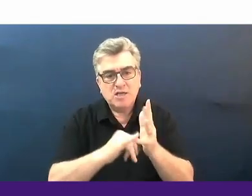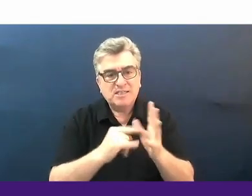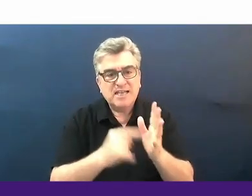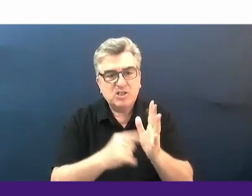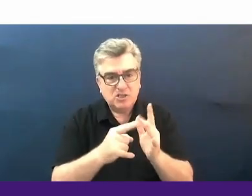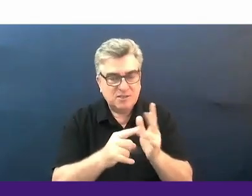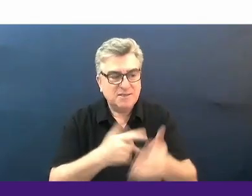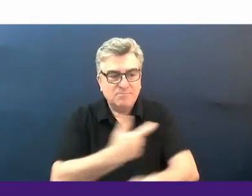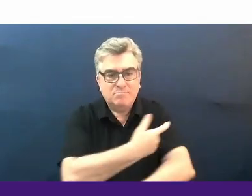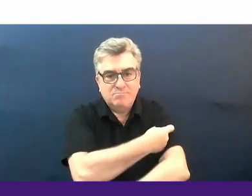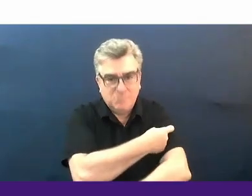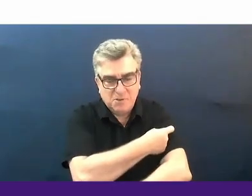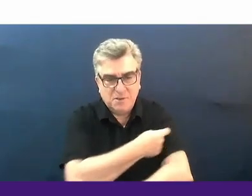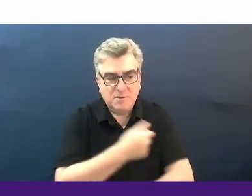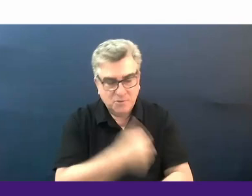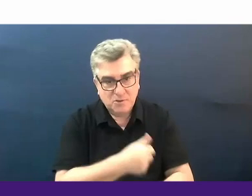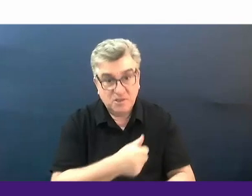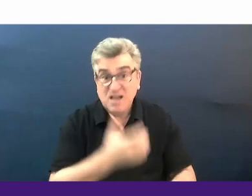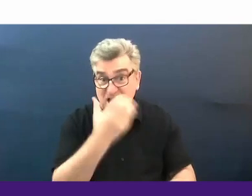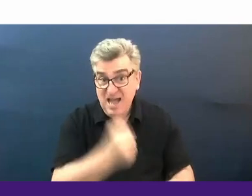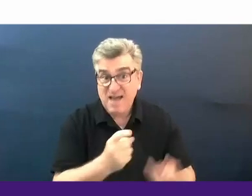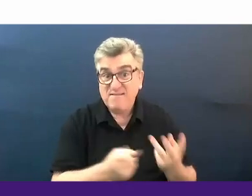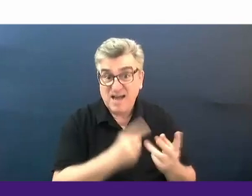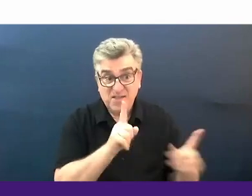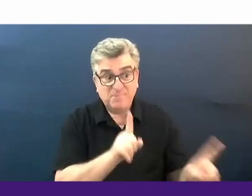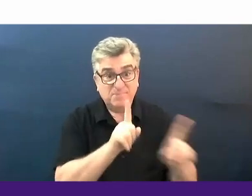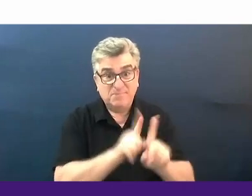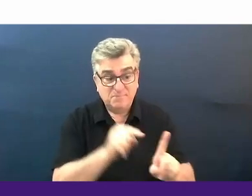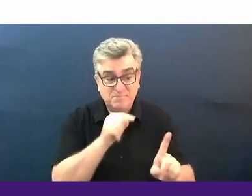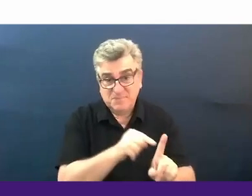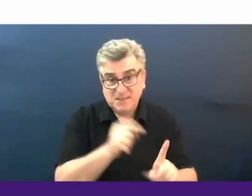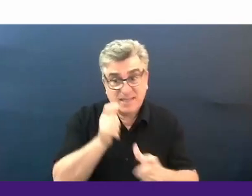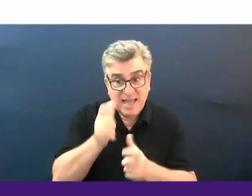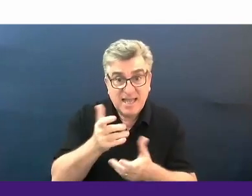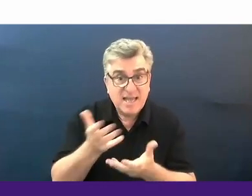with her for those sessions. And we used the caregiver in role play, and we used social